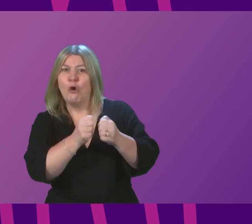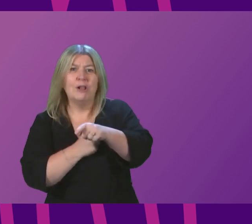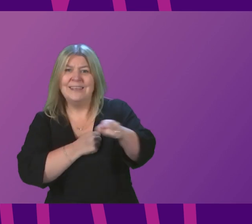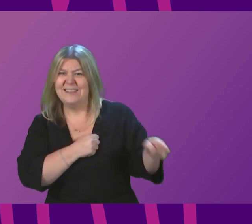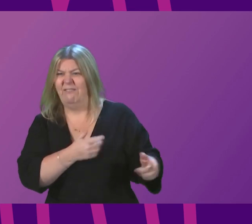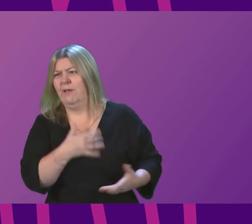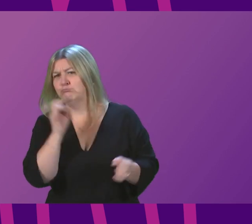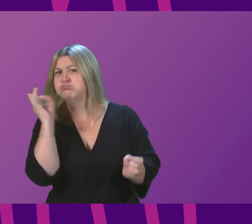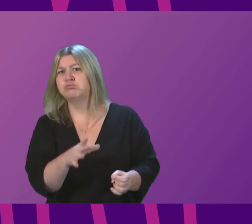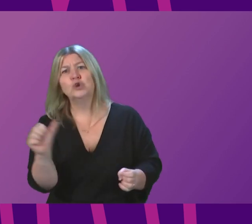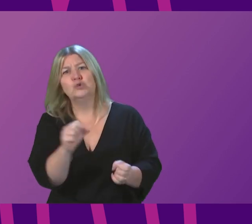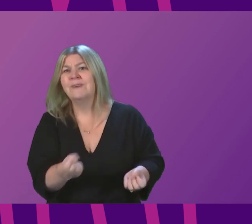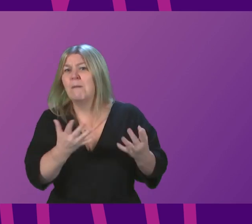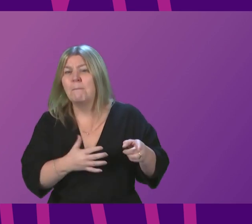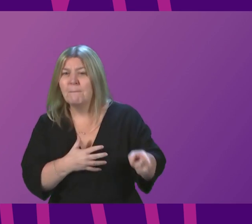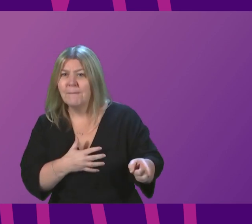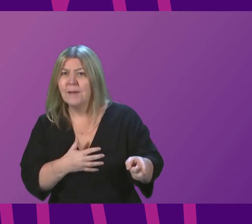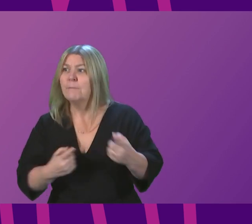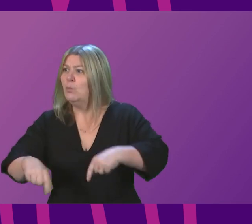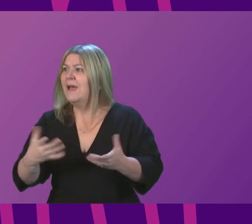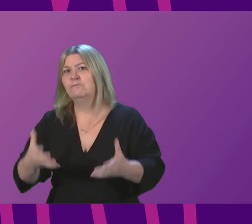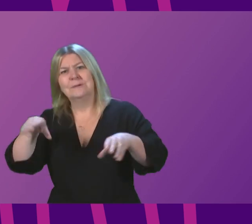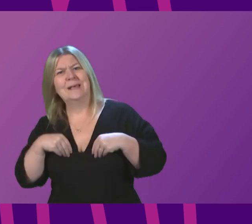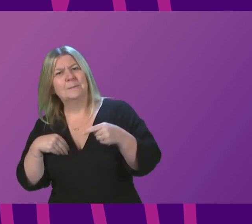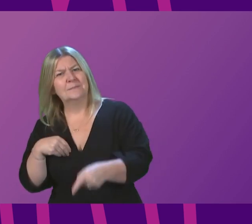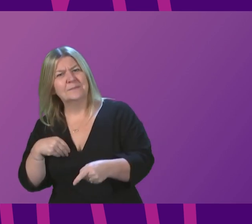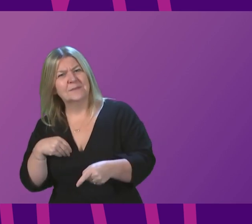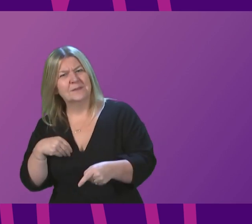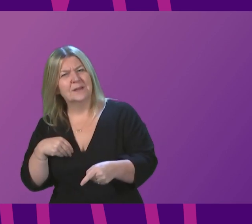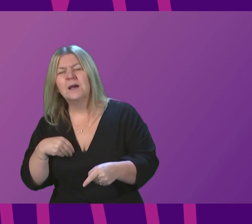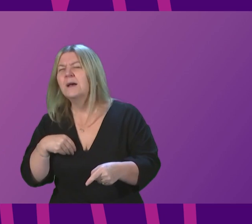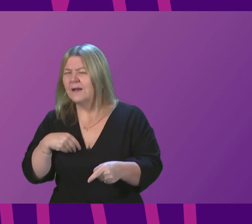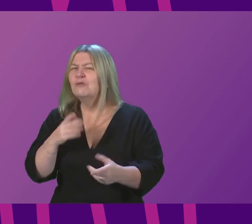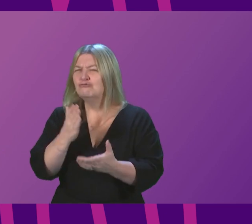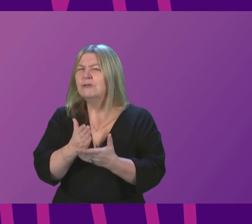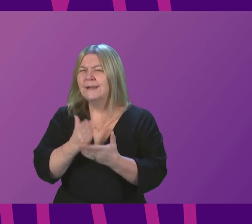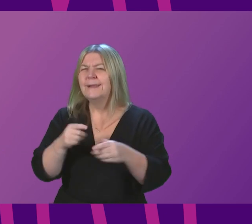Independence is fundamentally about empowerment and aspiration, but an added benefit of being